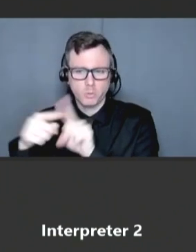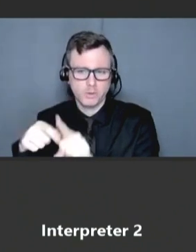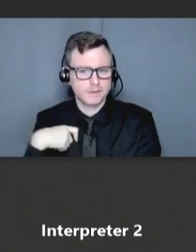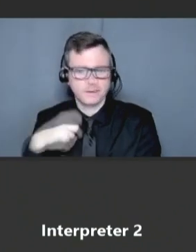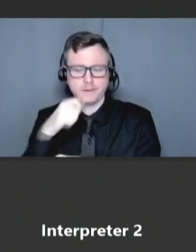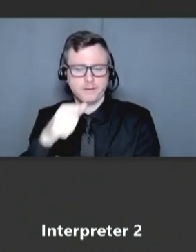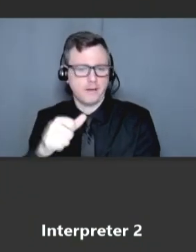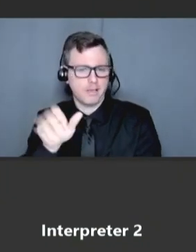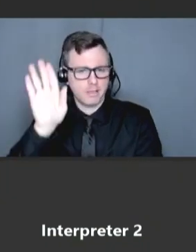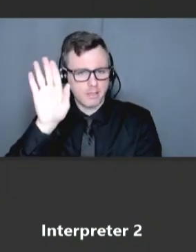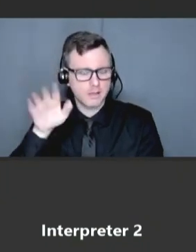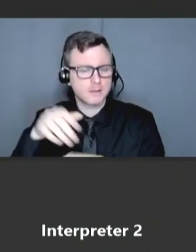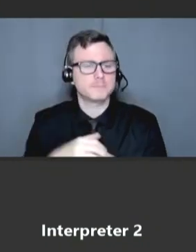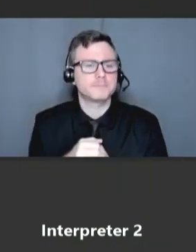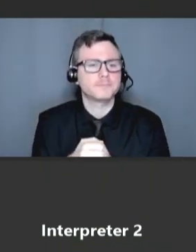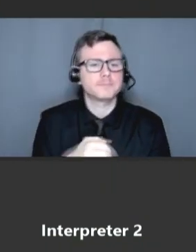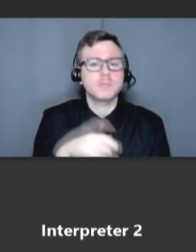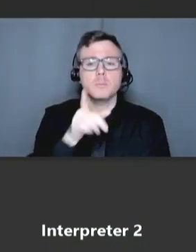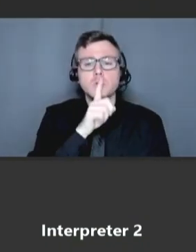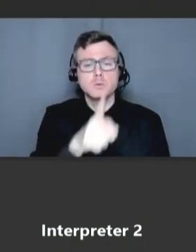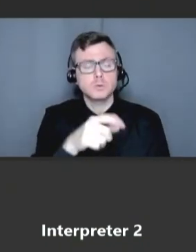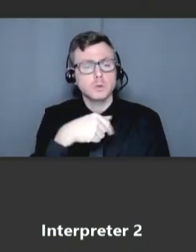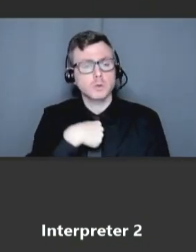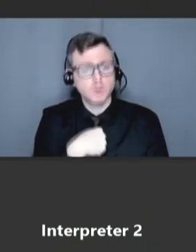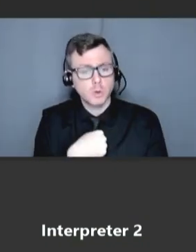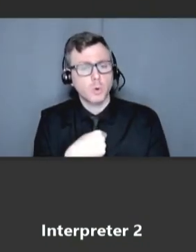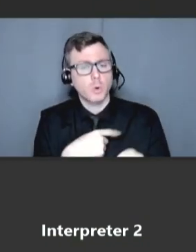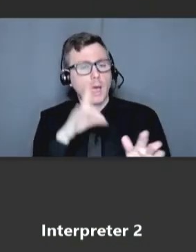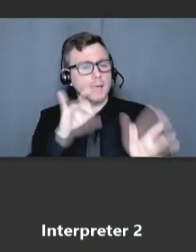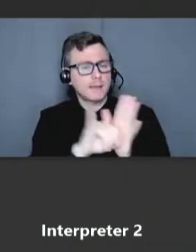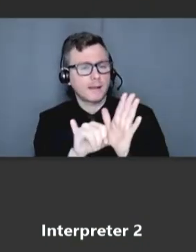all members and speakers identify themselves before speaking, if I didn't acknowledge you